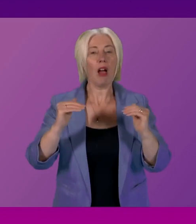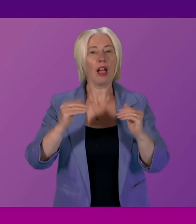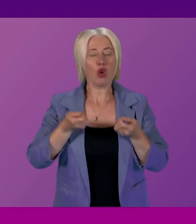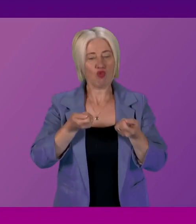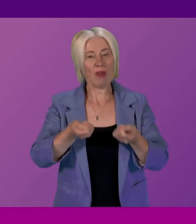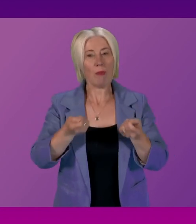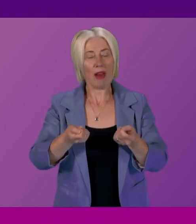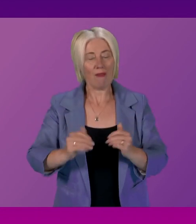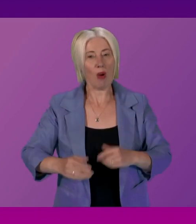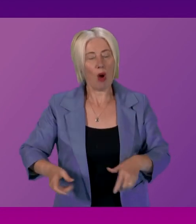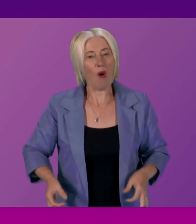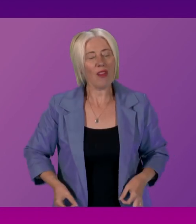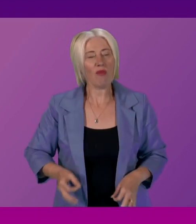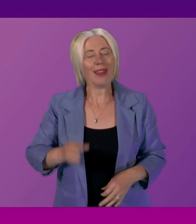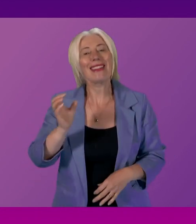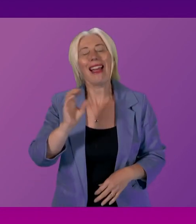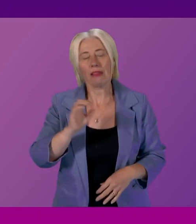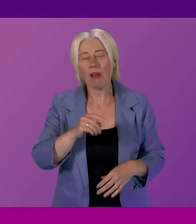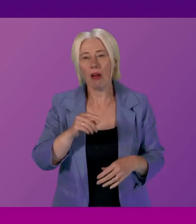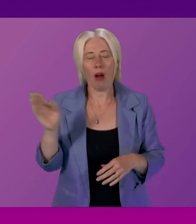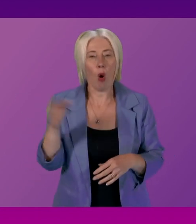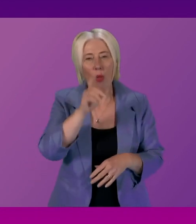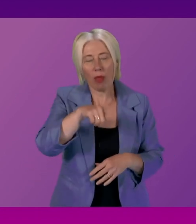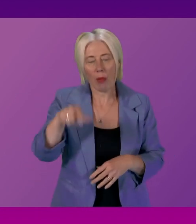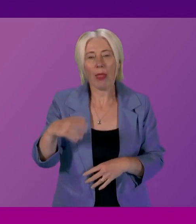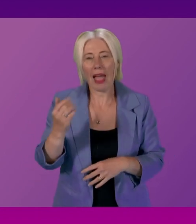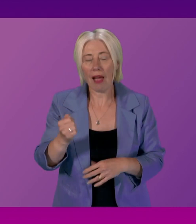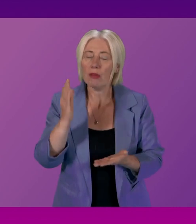That is specific to the point that Douglas Ross raised about the inequality that might